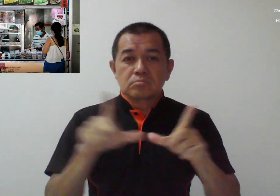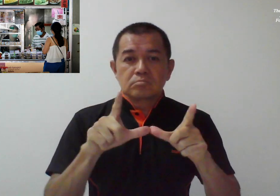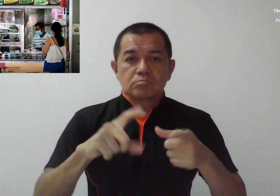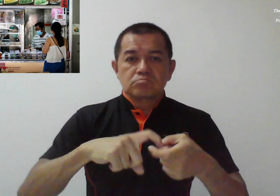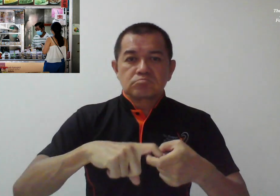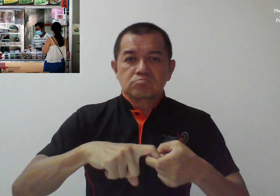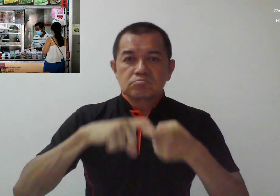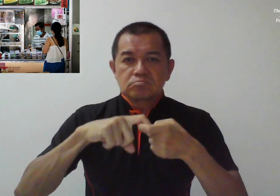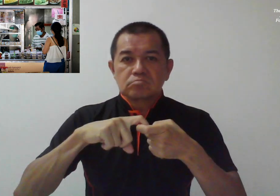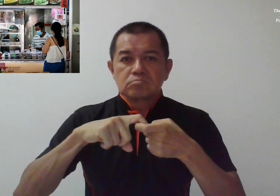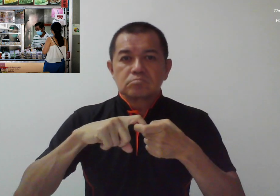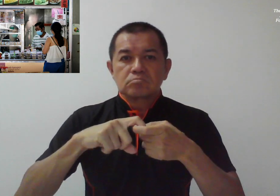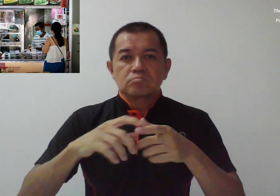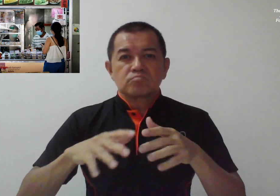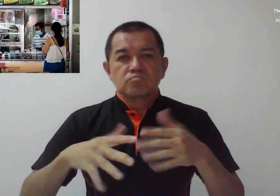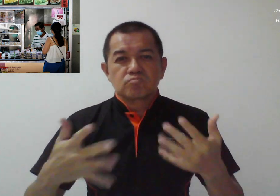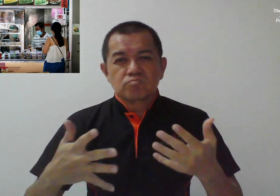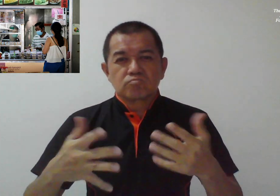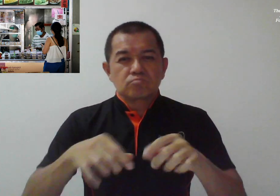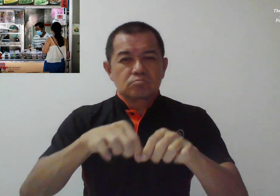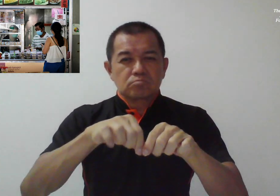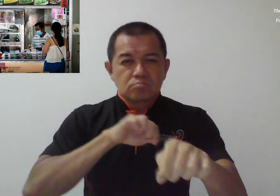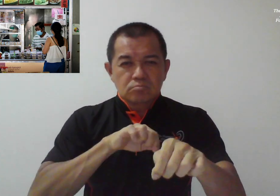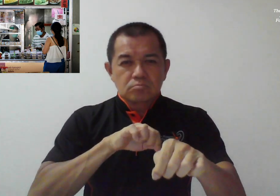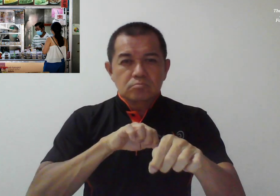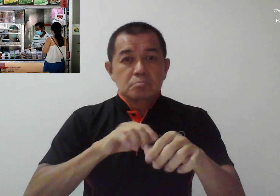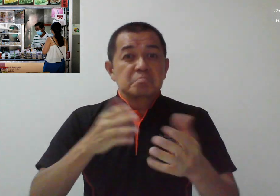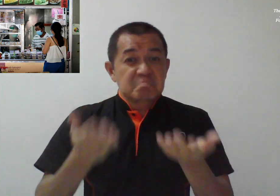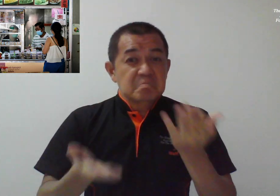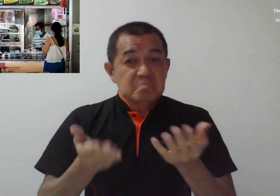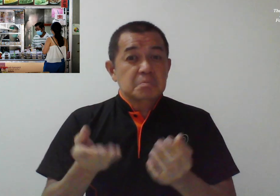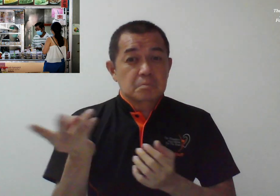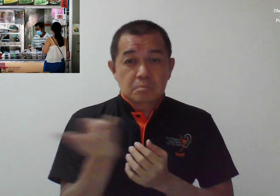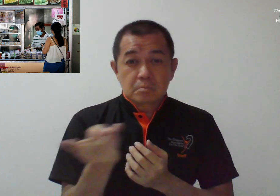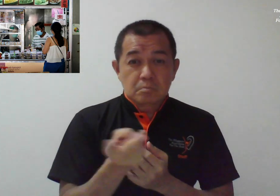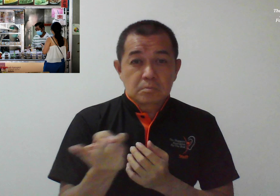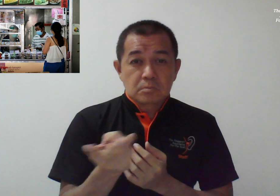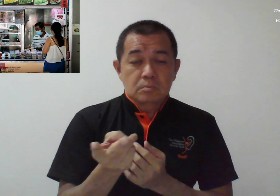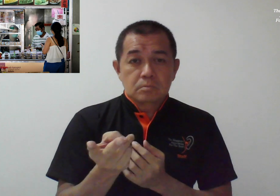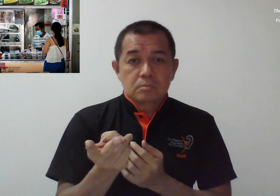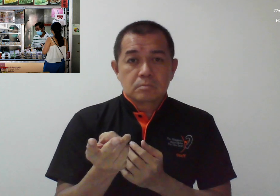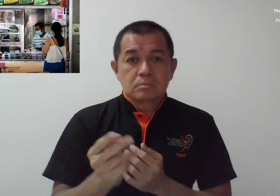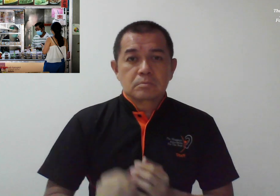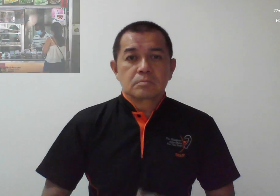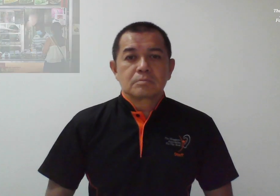suspended or cancelled, or both.